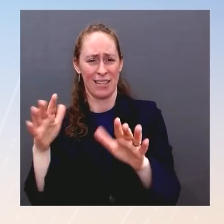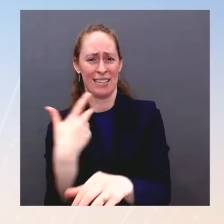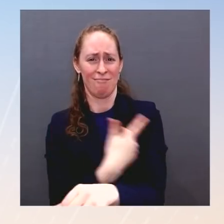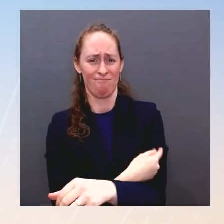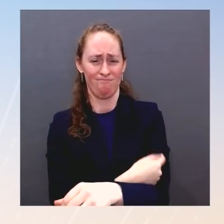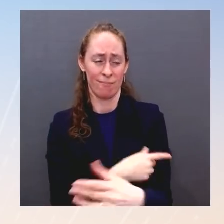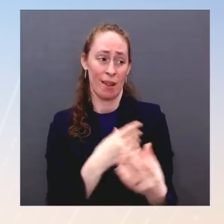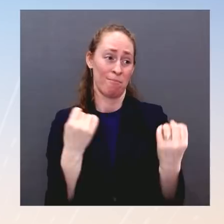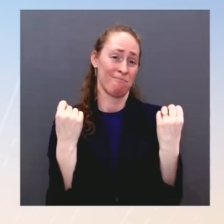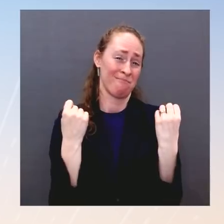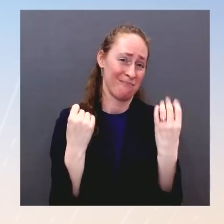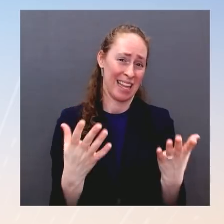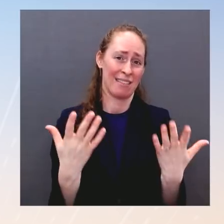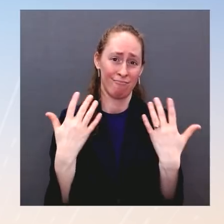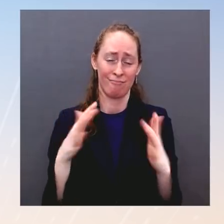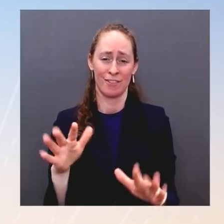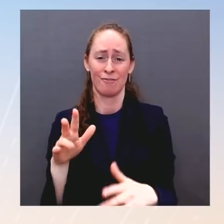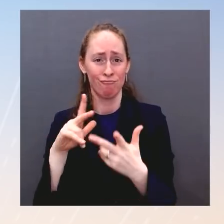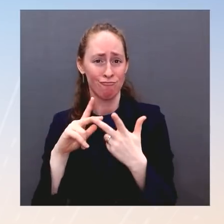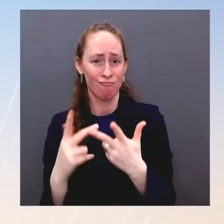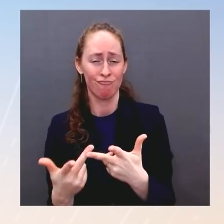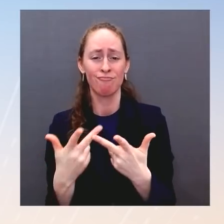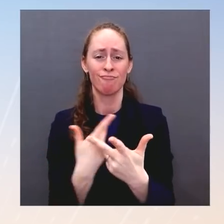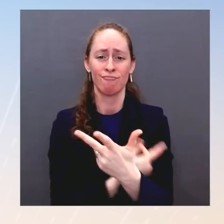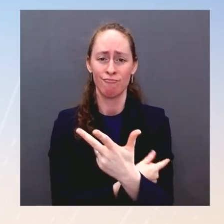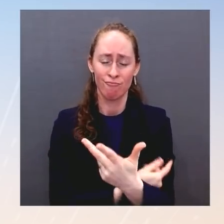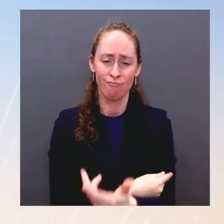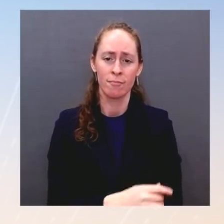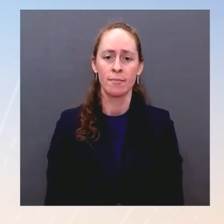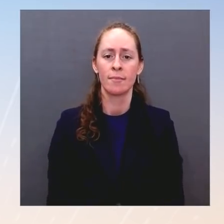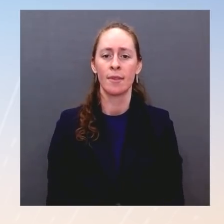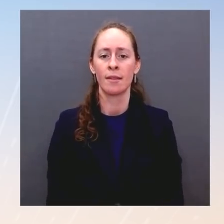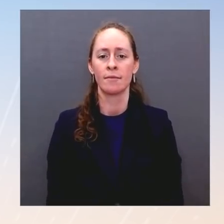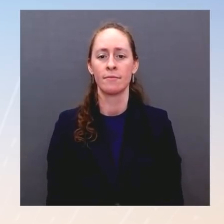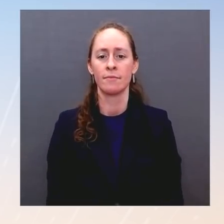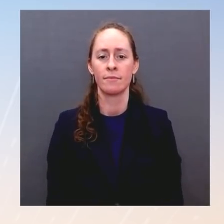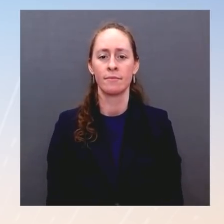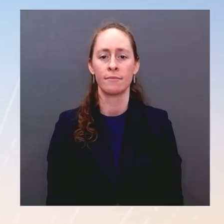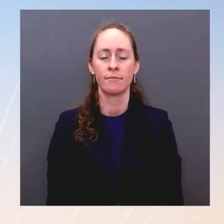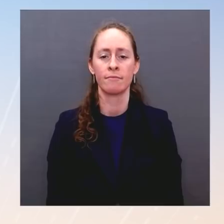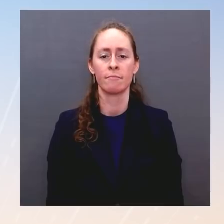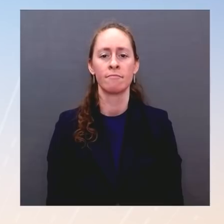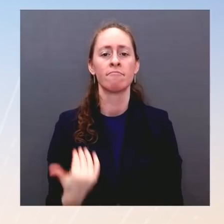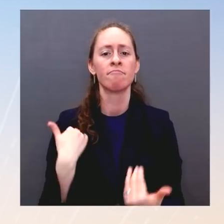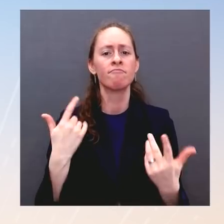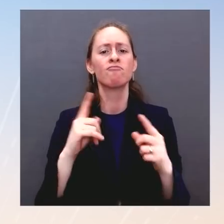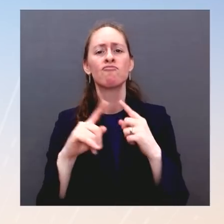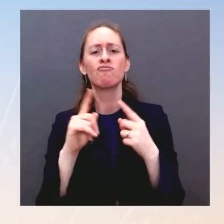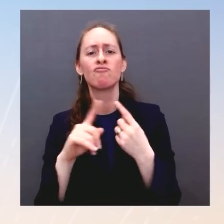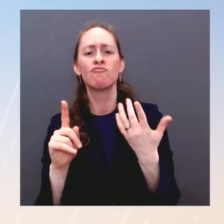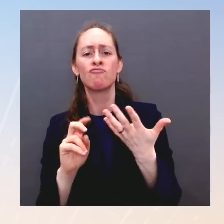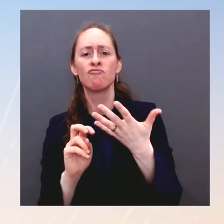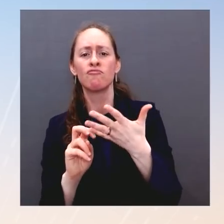that has a couple of different clear levels so that people can understand what their recommendation is as it relates to wearing a mask.